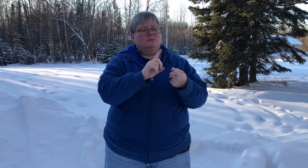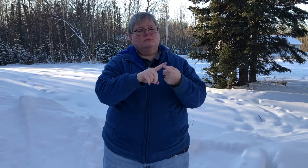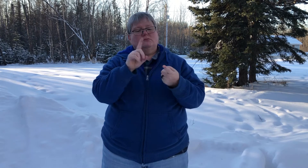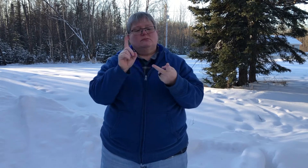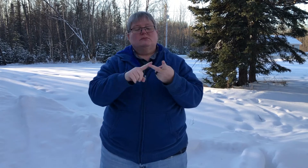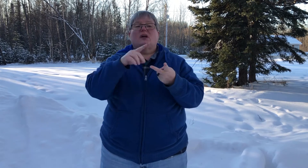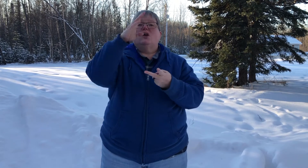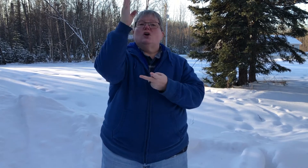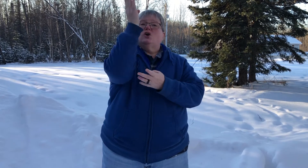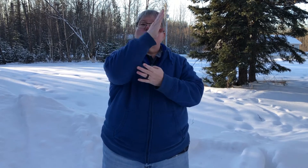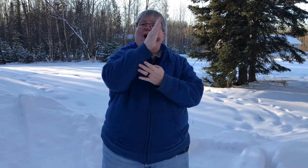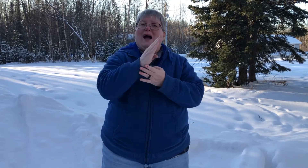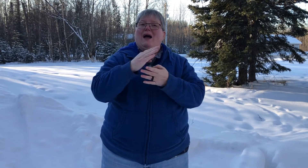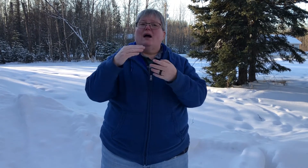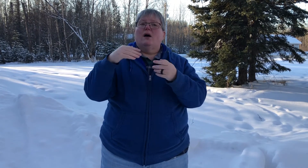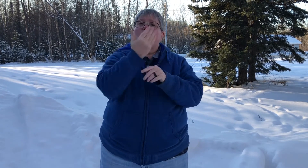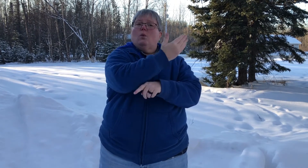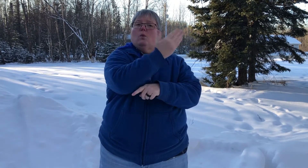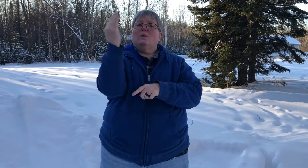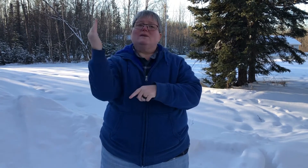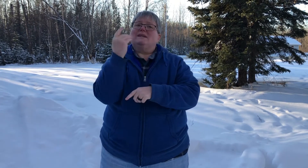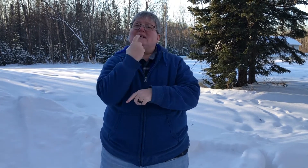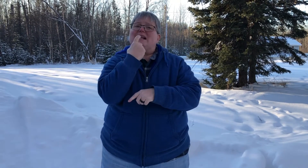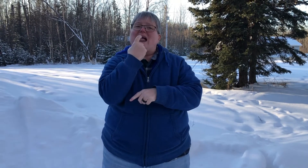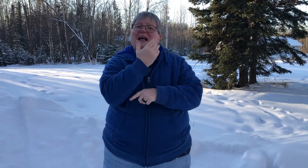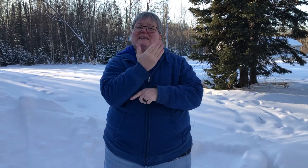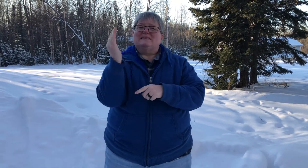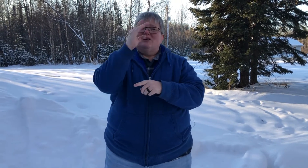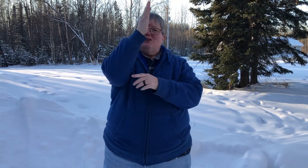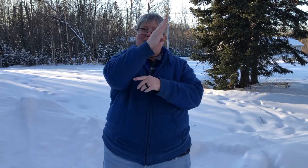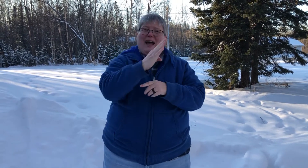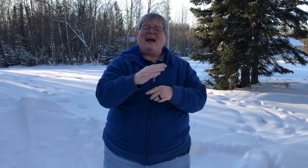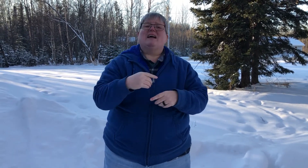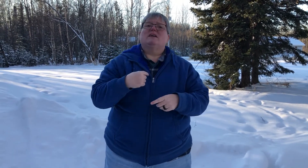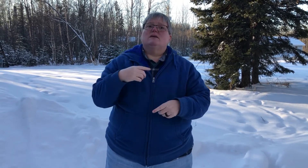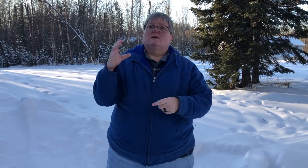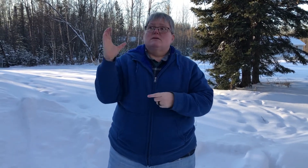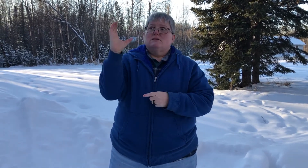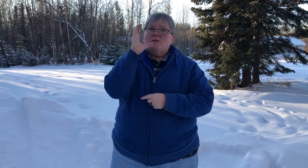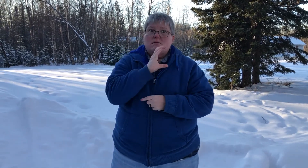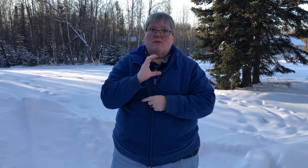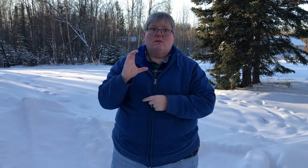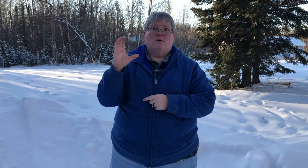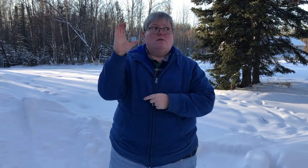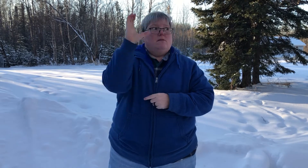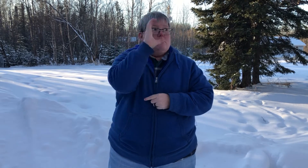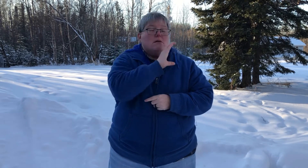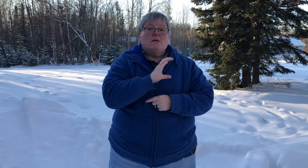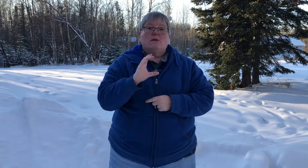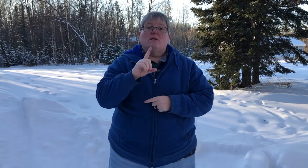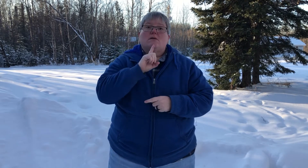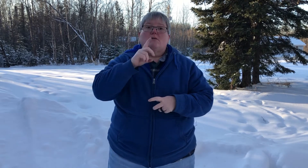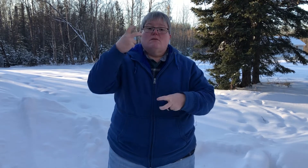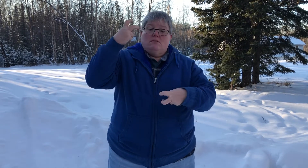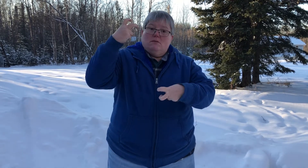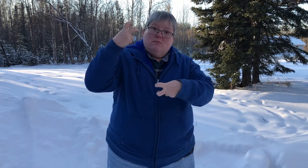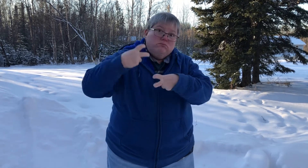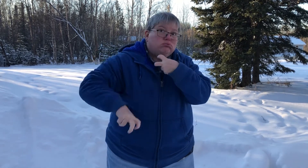The second thing, remember the crack in the windshield glass. We looked and looked and looked!